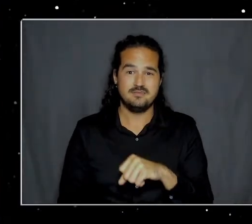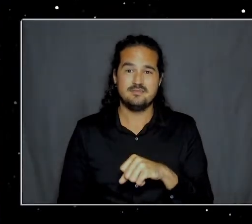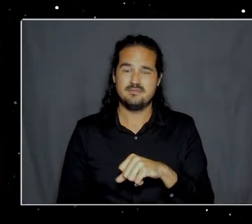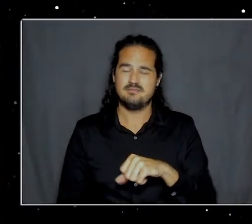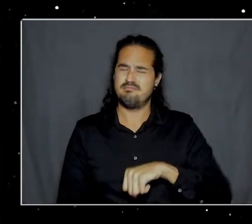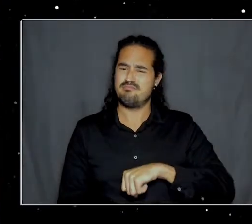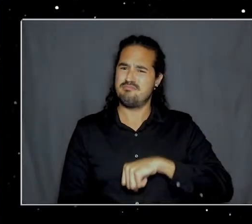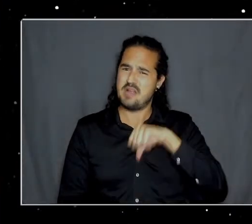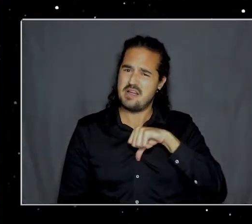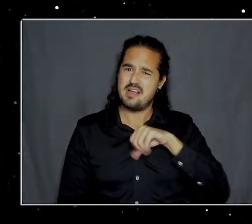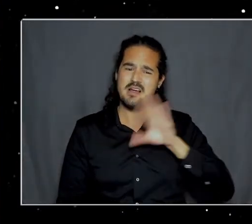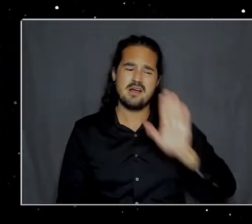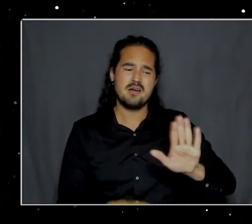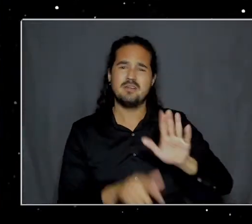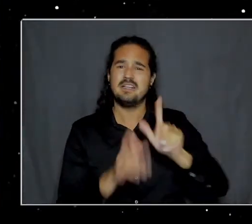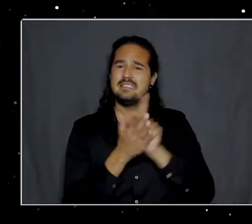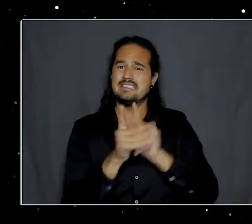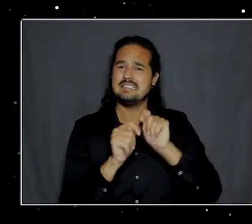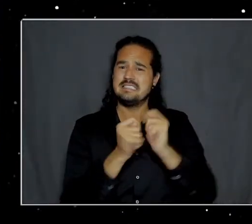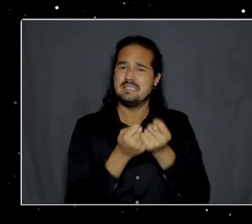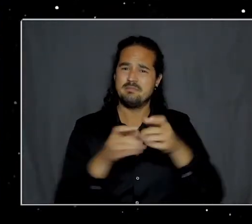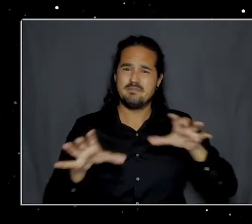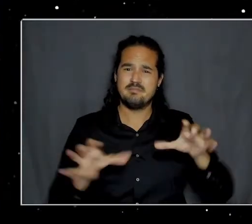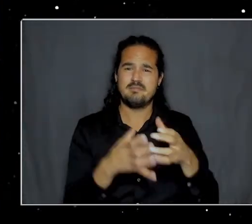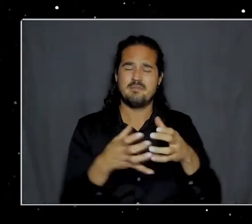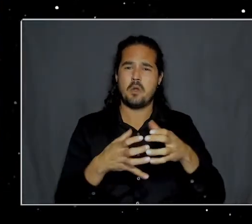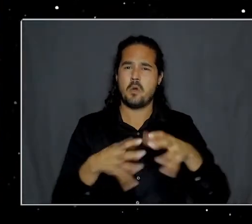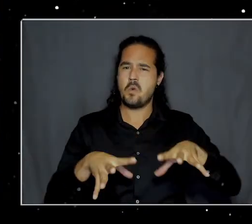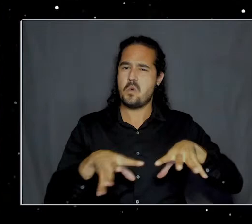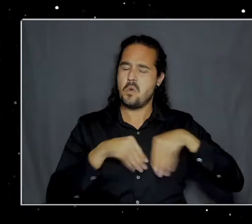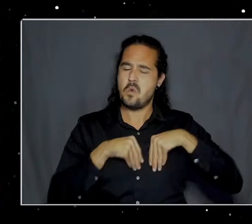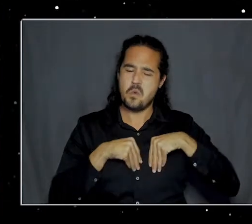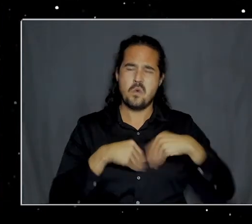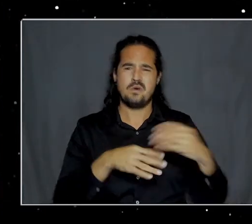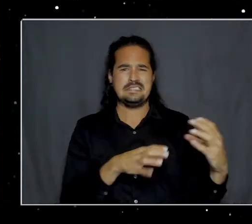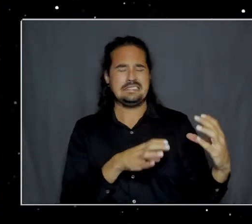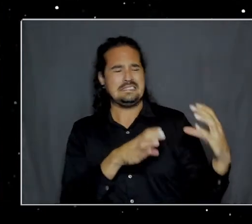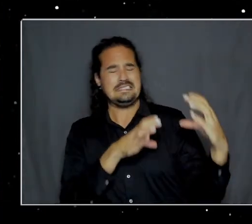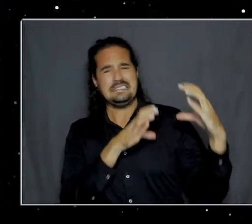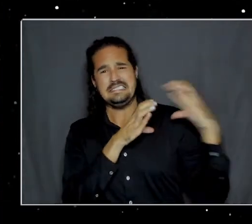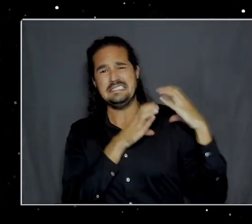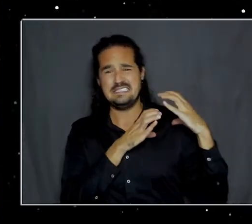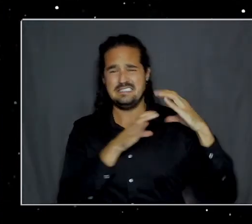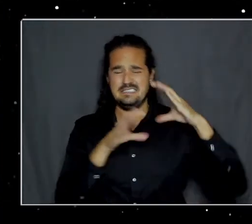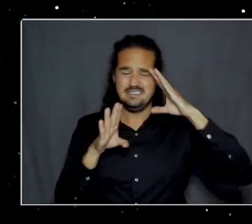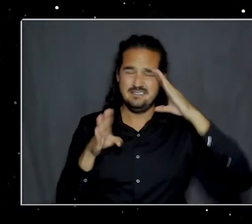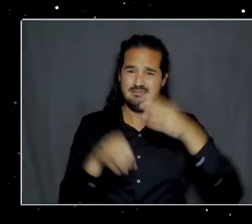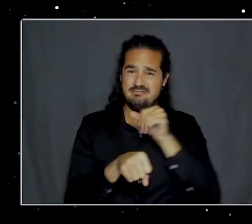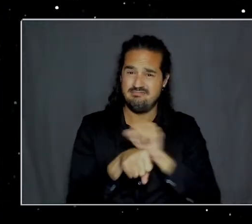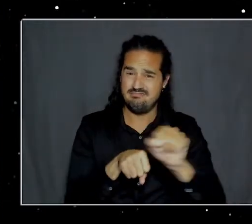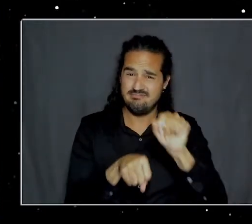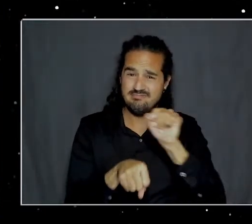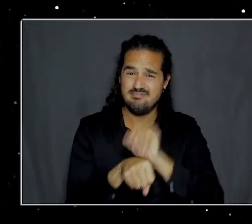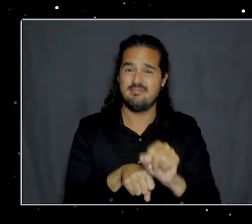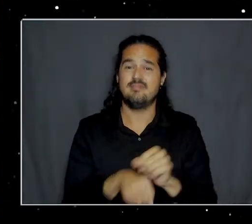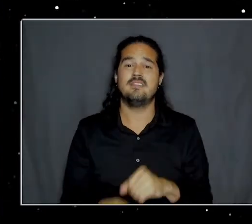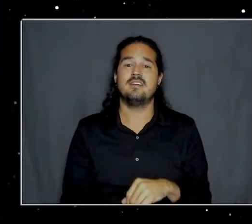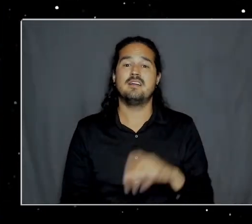TEAM THAT REALLY OWNED AND